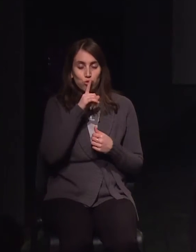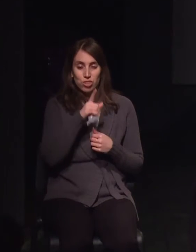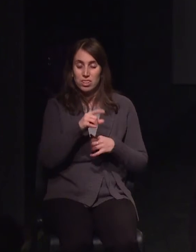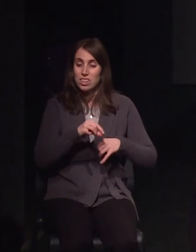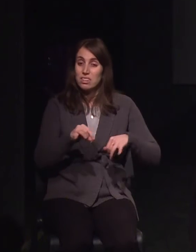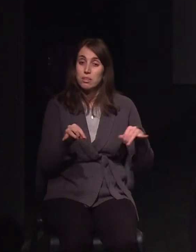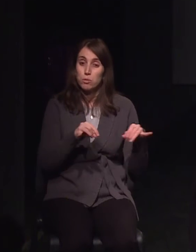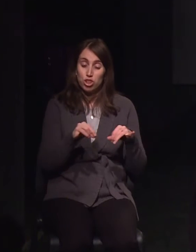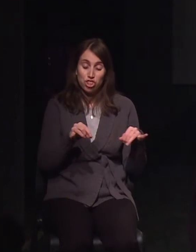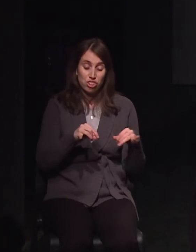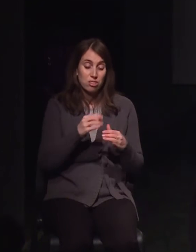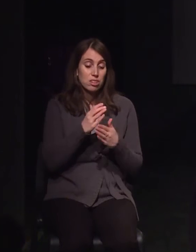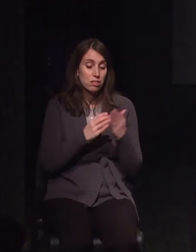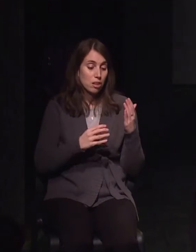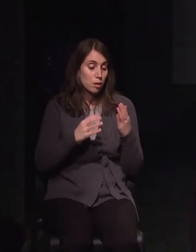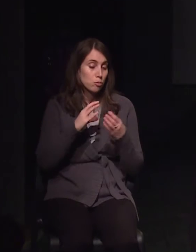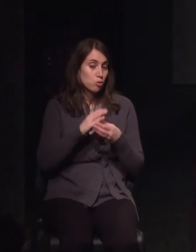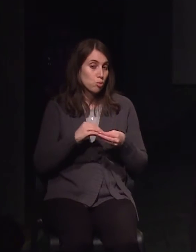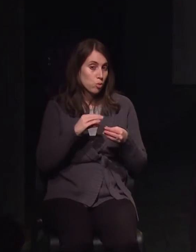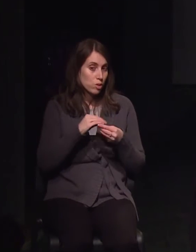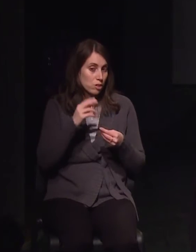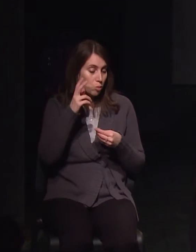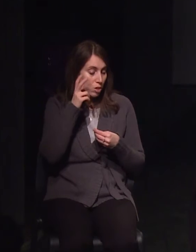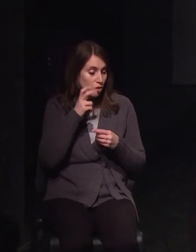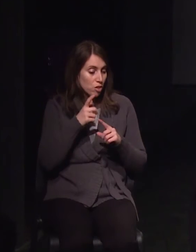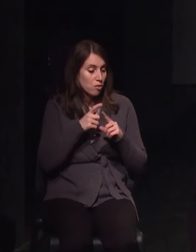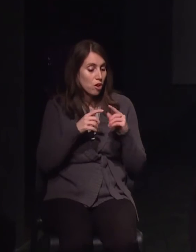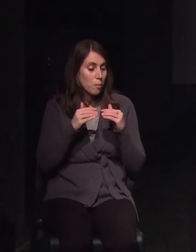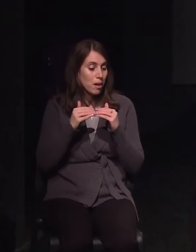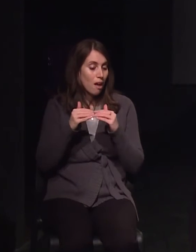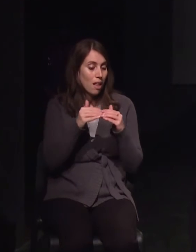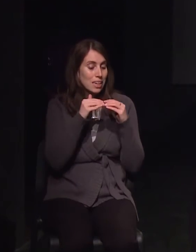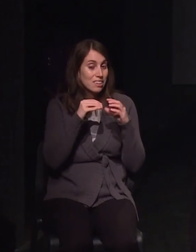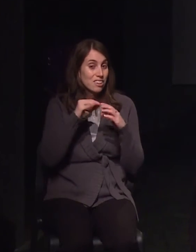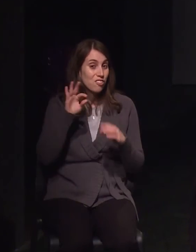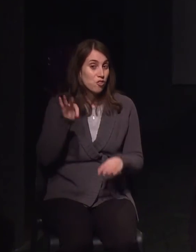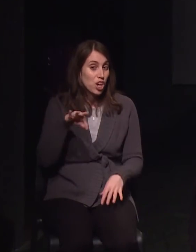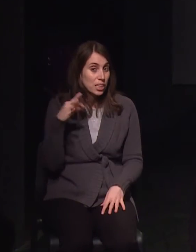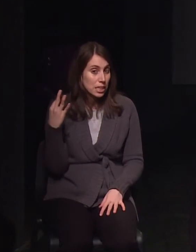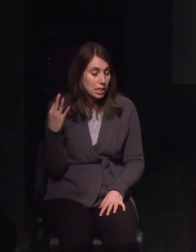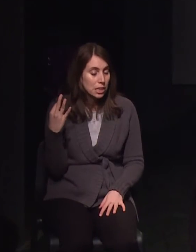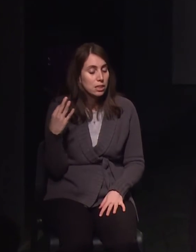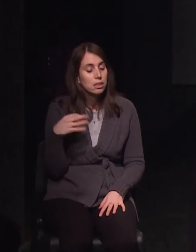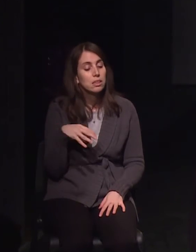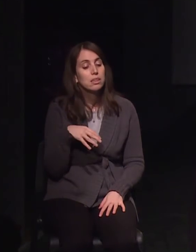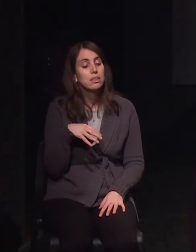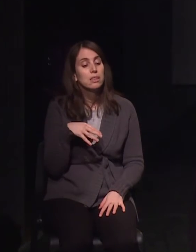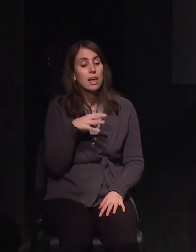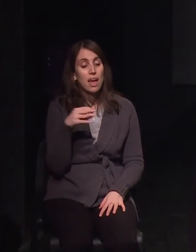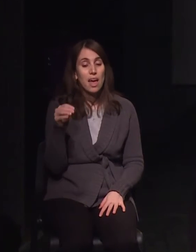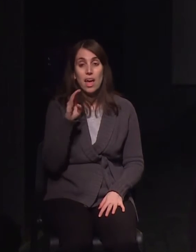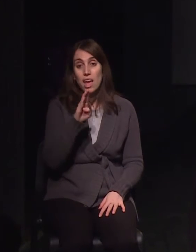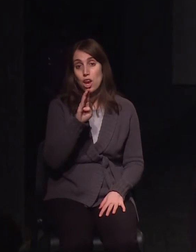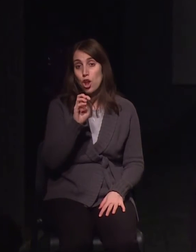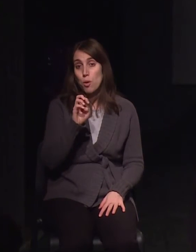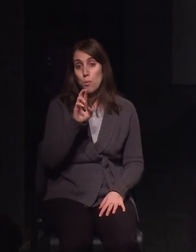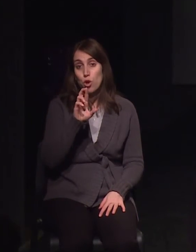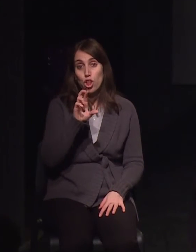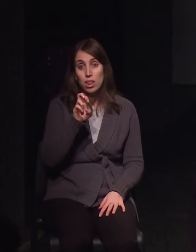of the stories we’re hearing from our colleagues in France and Berlin, we had a whole across-the-pond,